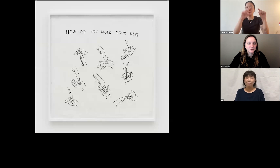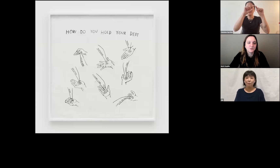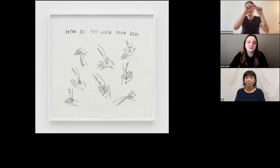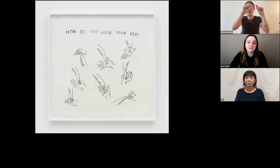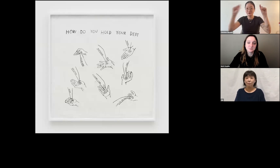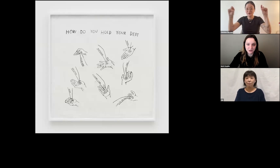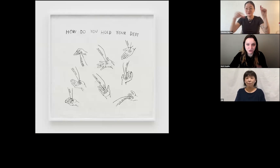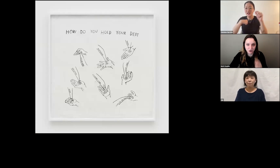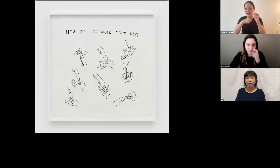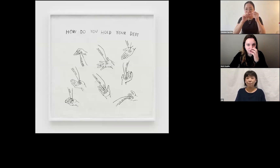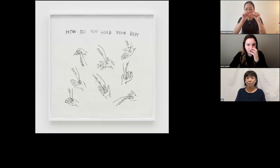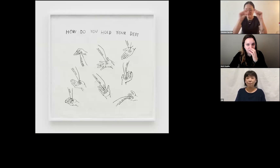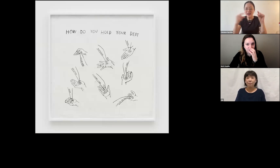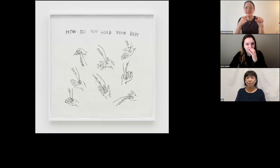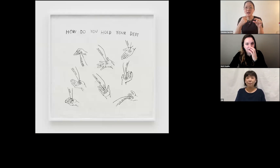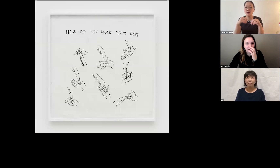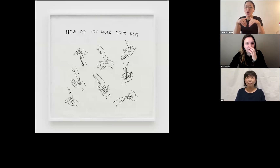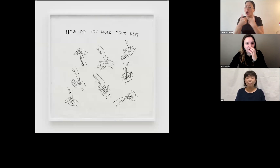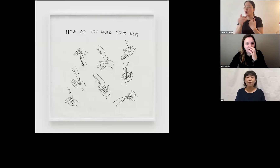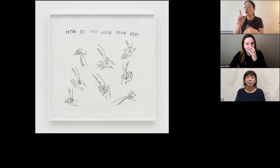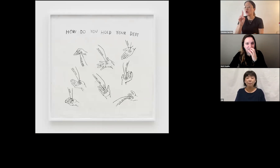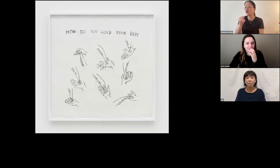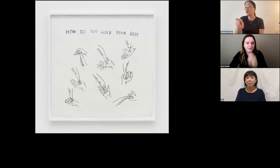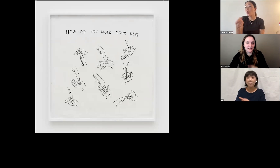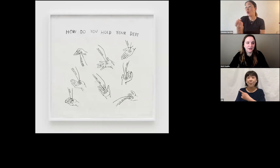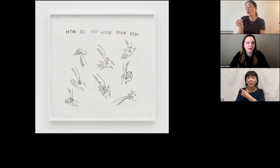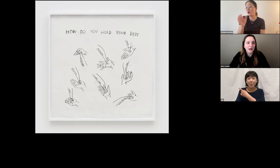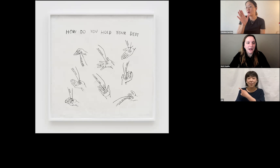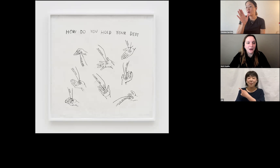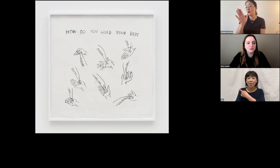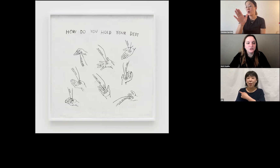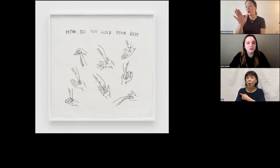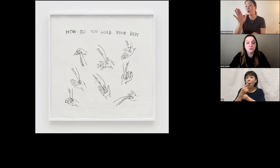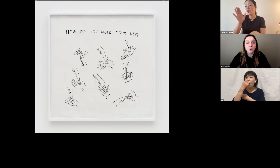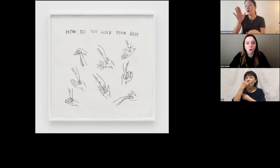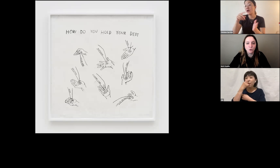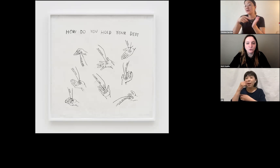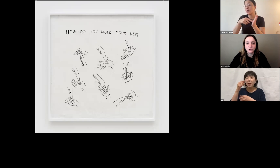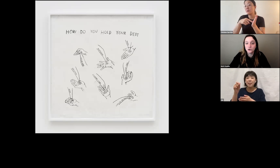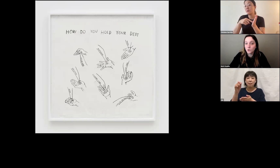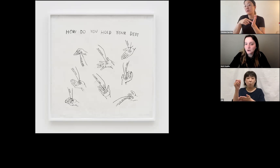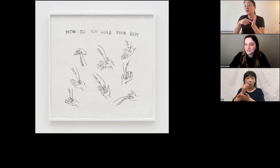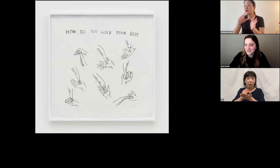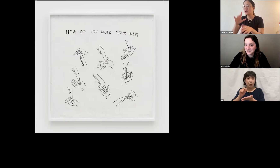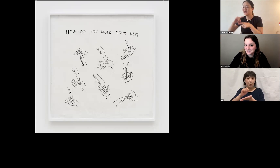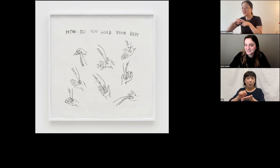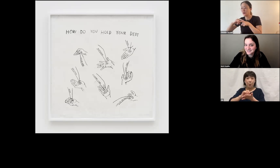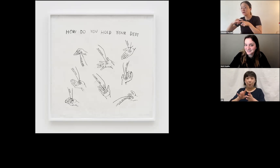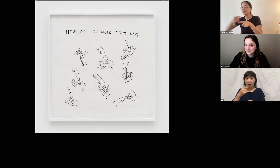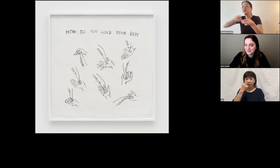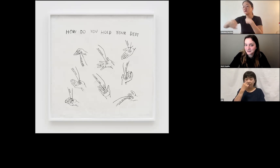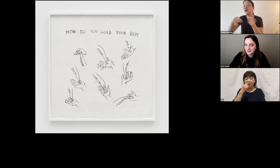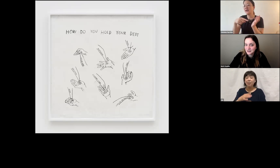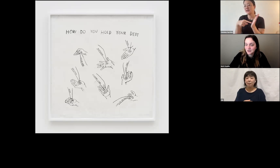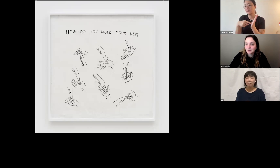So this is my drawing. And I titled it “How do you hold your debt?” Right?